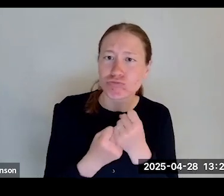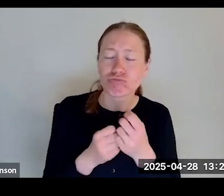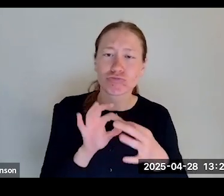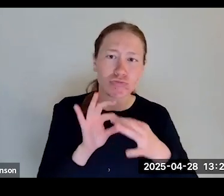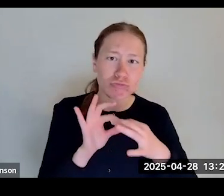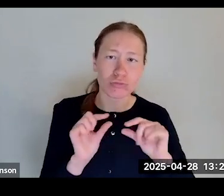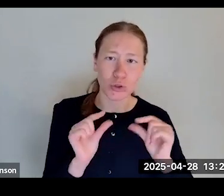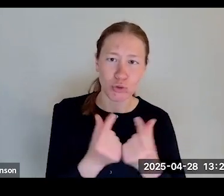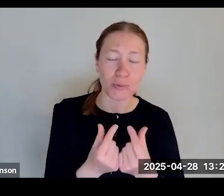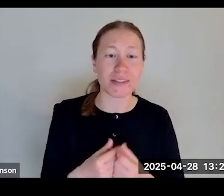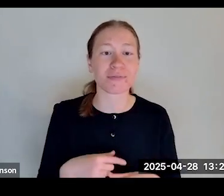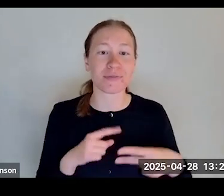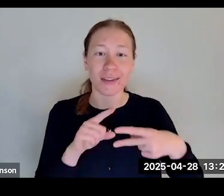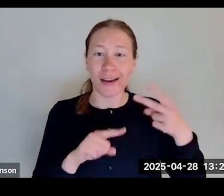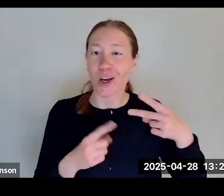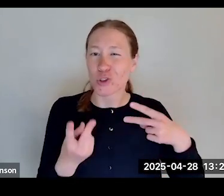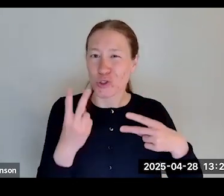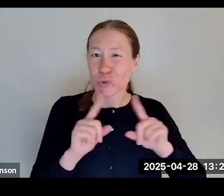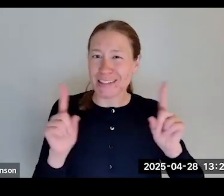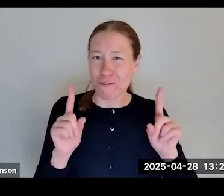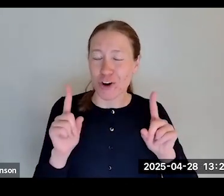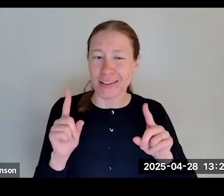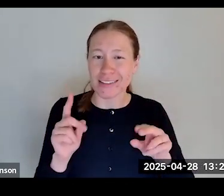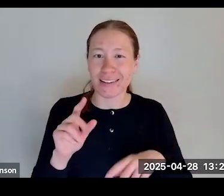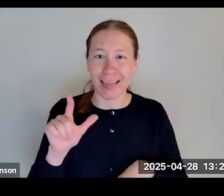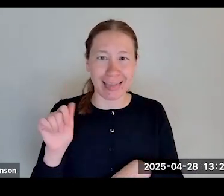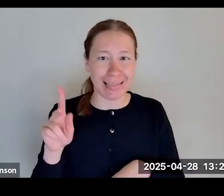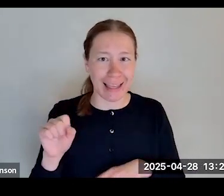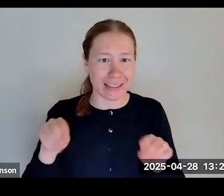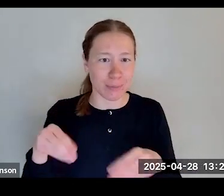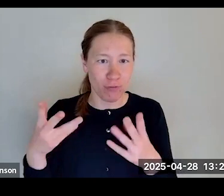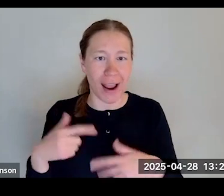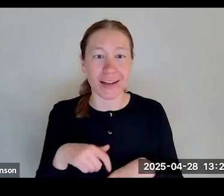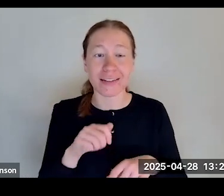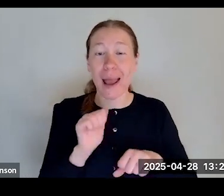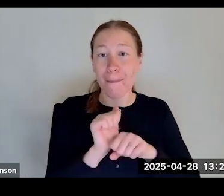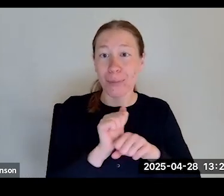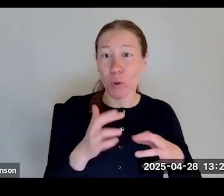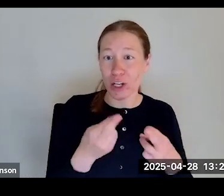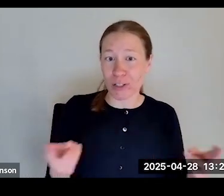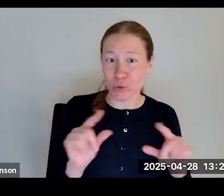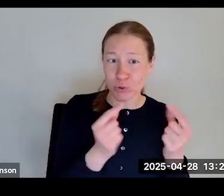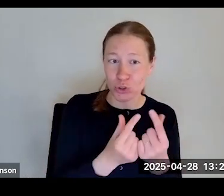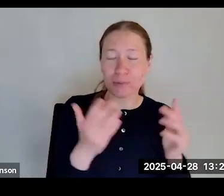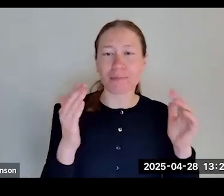One is for the employee resource groups that are available on campus, and the other one is to the LSA Affinity Groups.